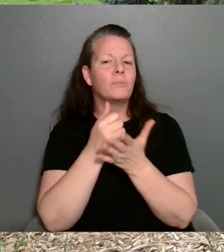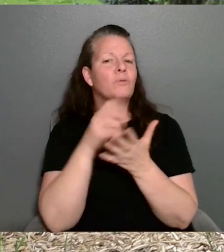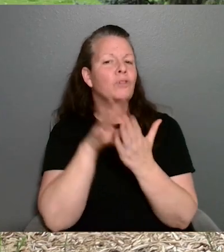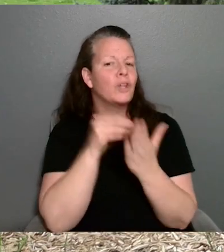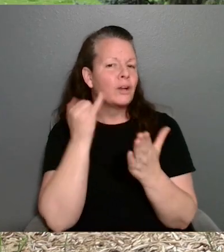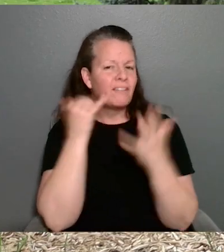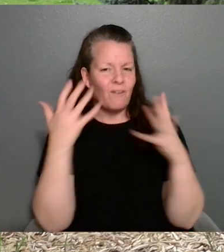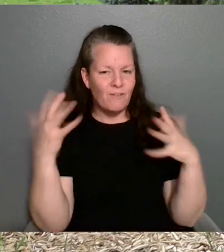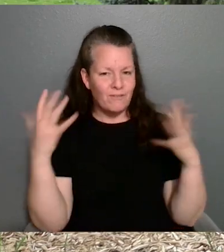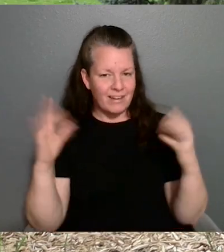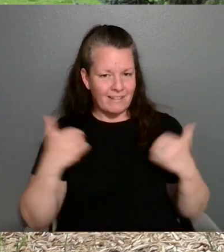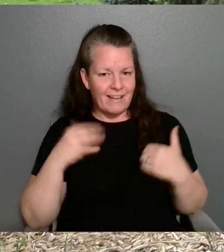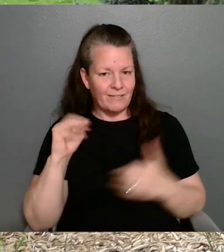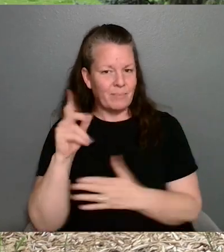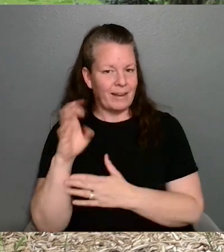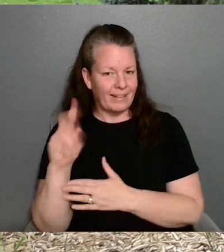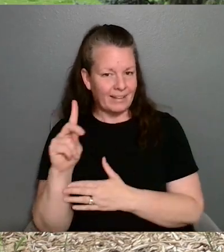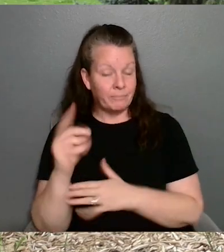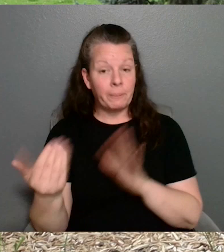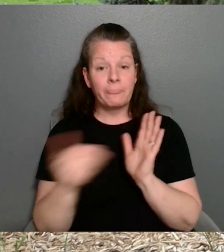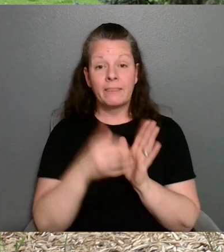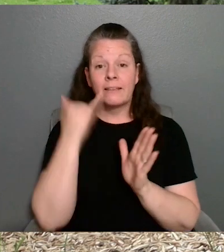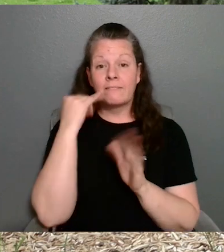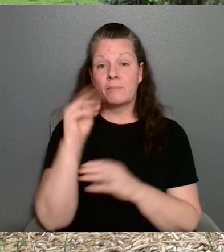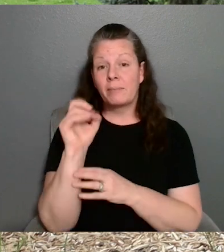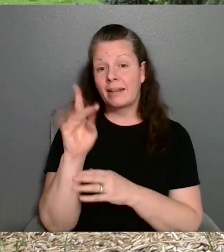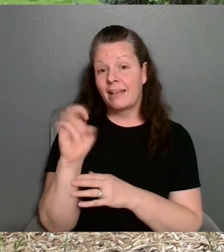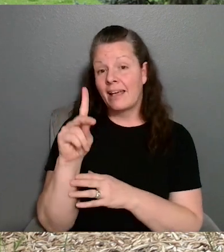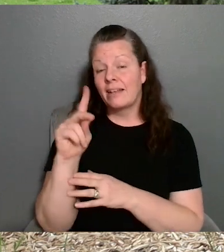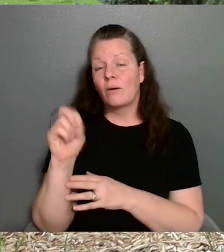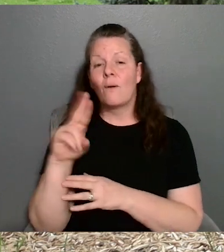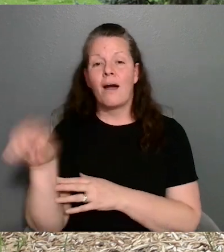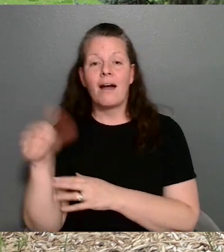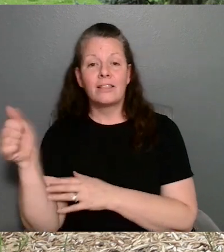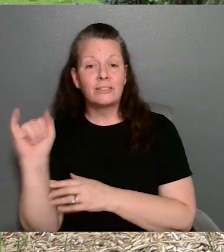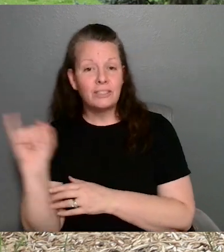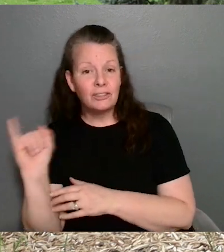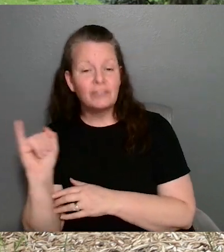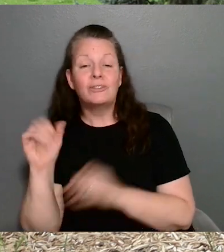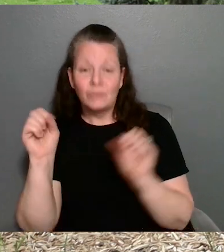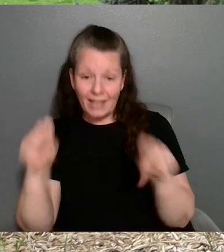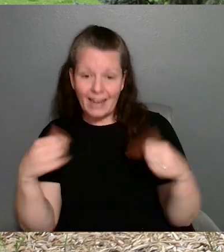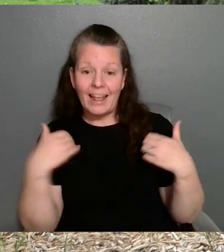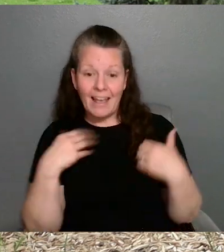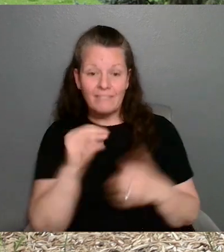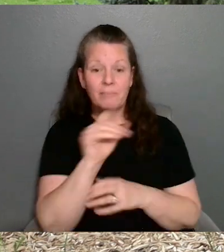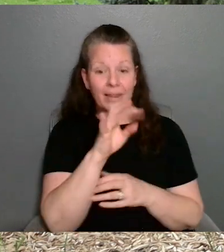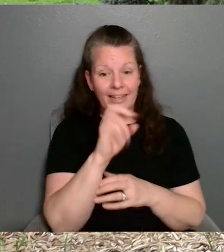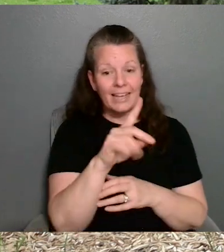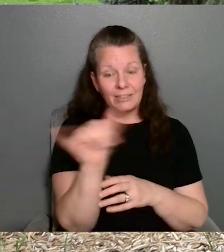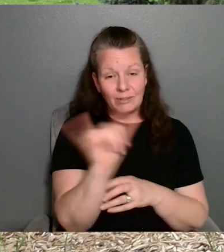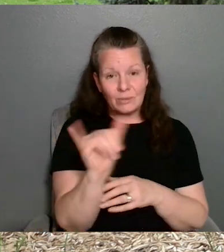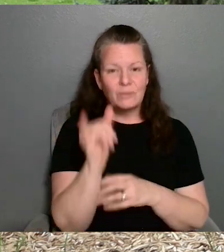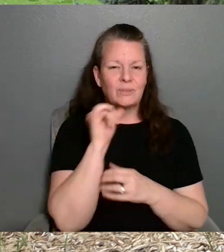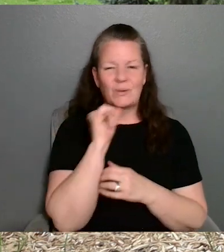if you're already on Medicaid. Again, if you have Medicaid or other insurance, you can have Medicaid too. So don't let that stop you from applying.